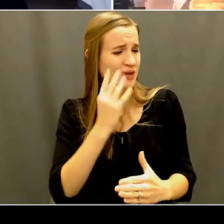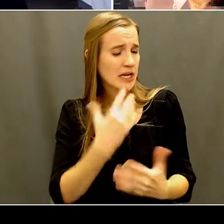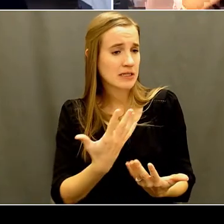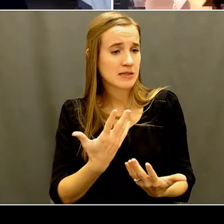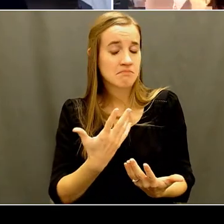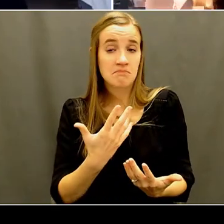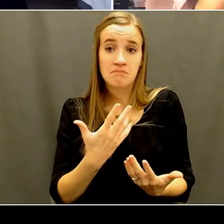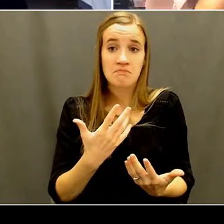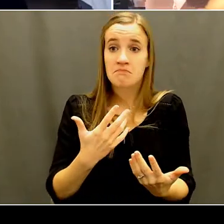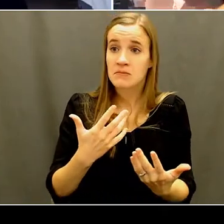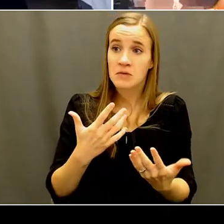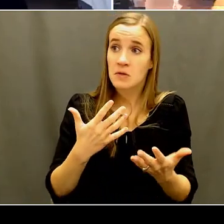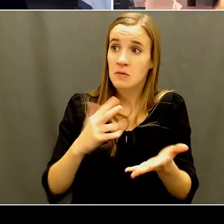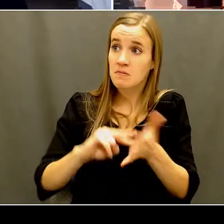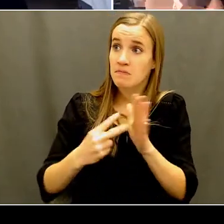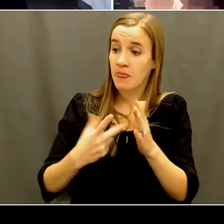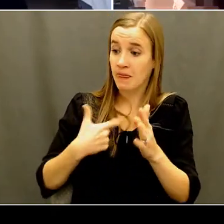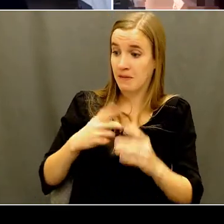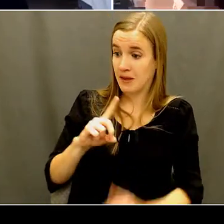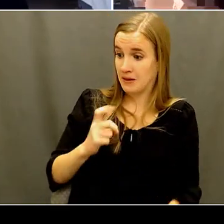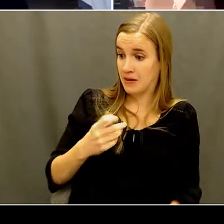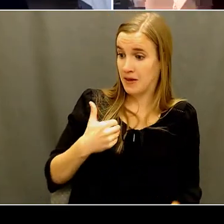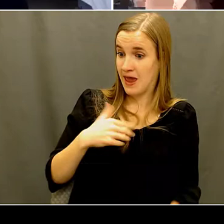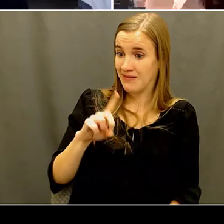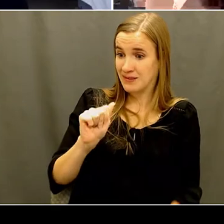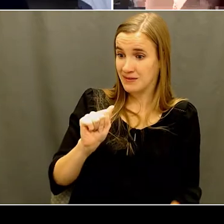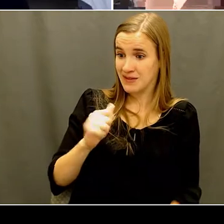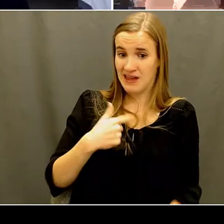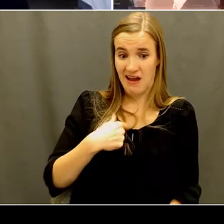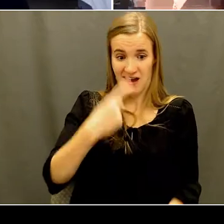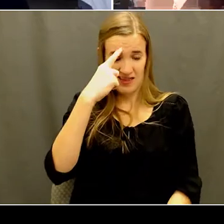or bad initially, we can take what it is with our experience and be able to share